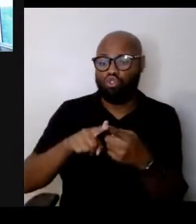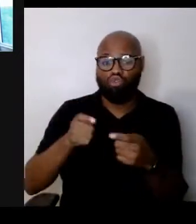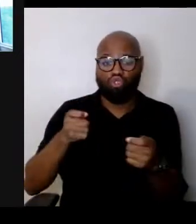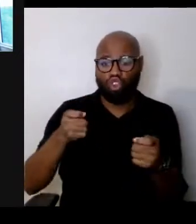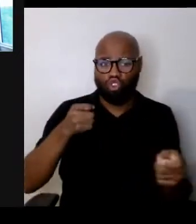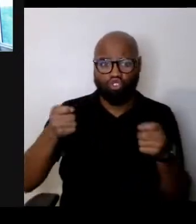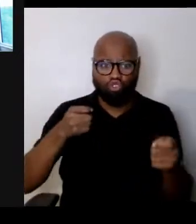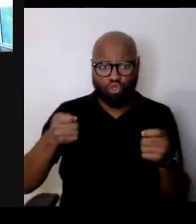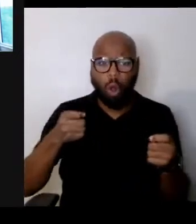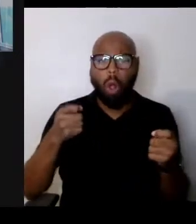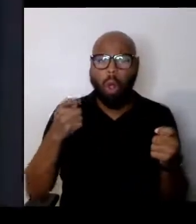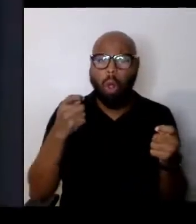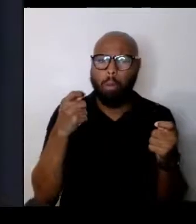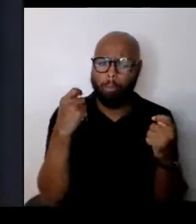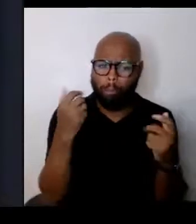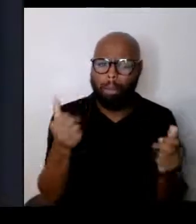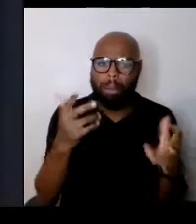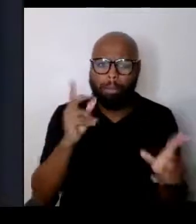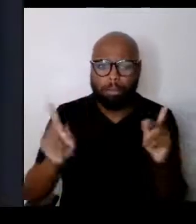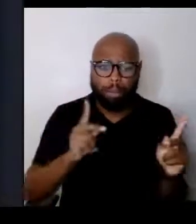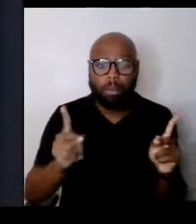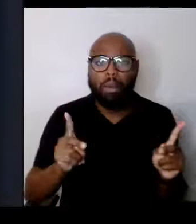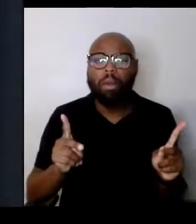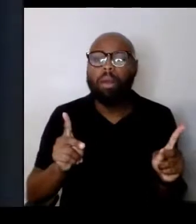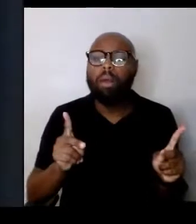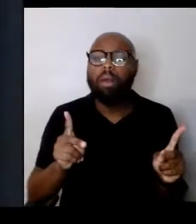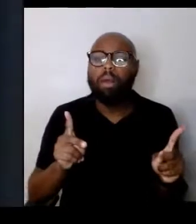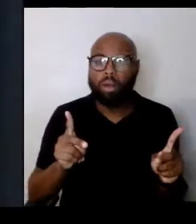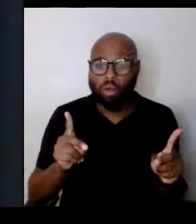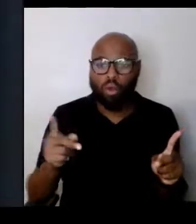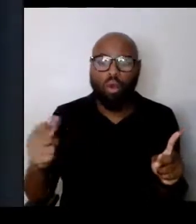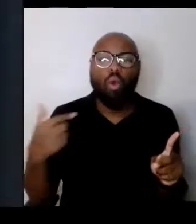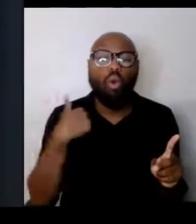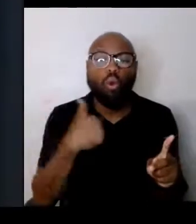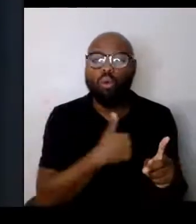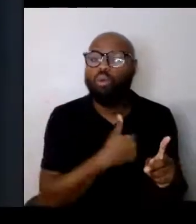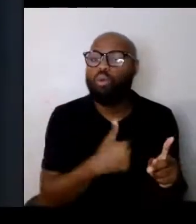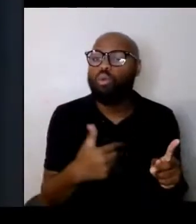the problem is we have bought into that poisons ourself